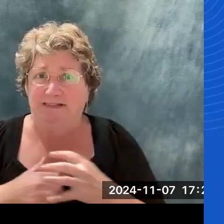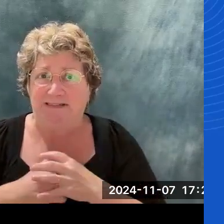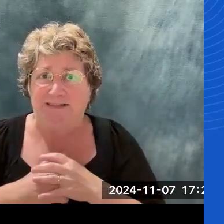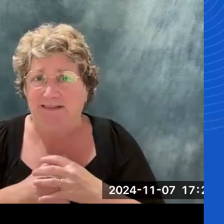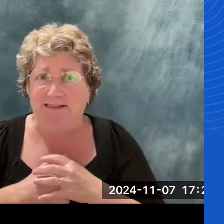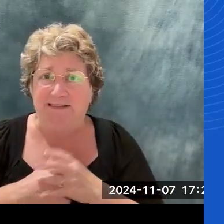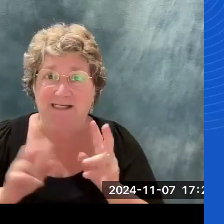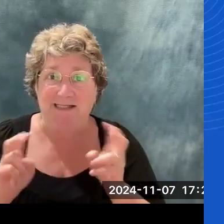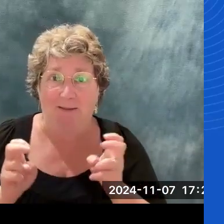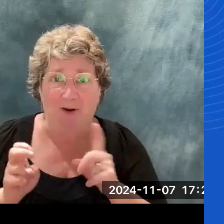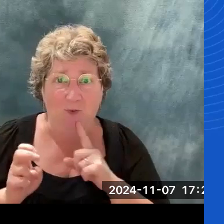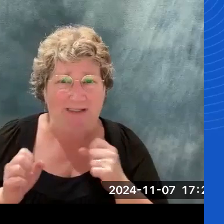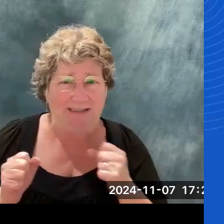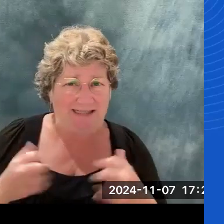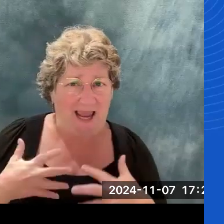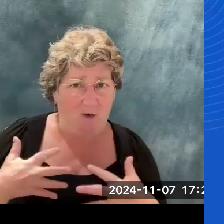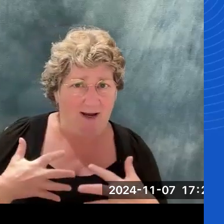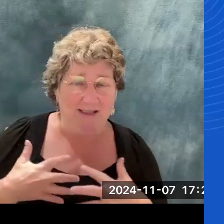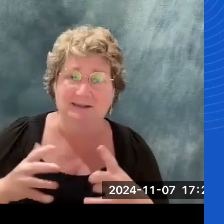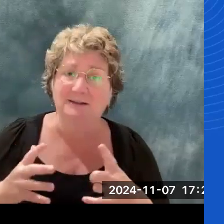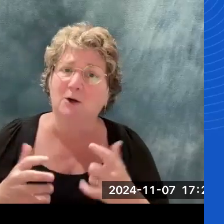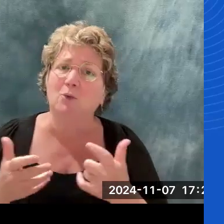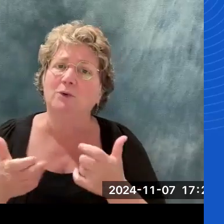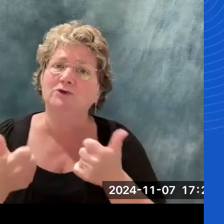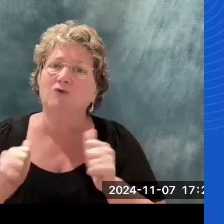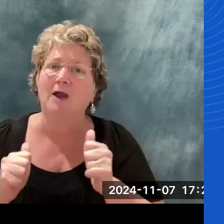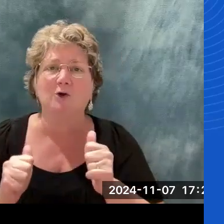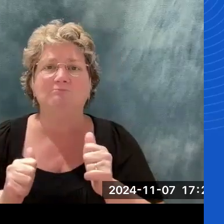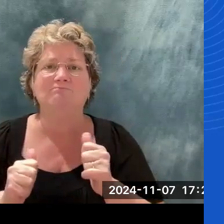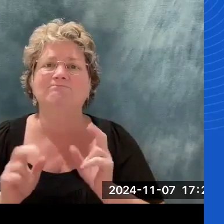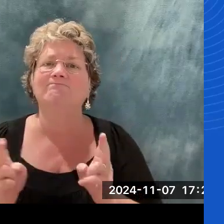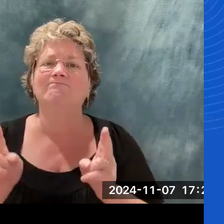But it's really important to promote open communication in a way that you're listening.